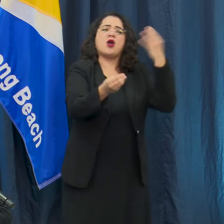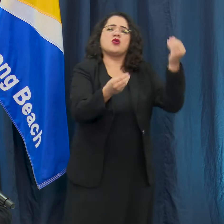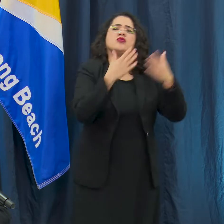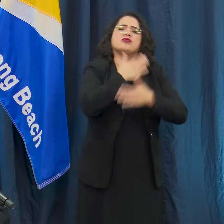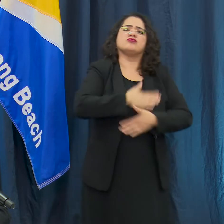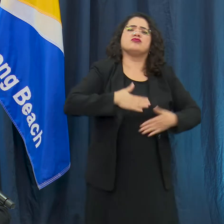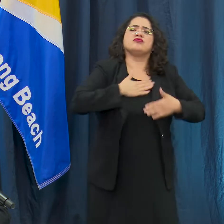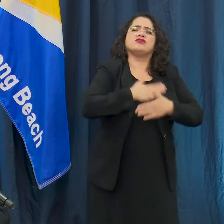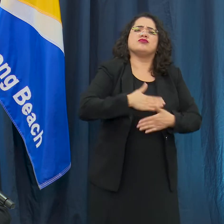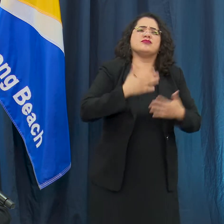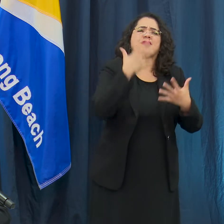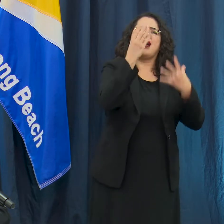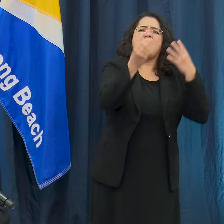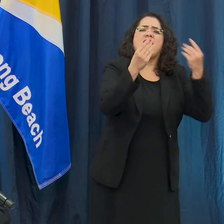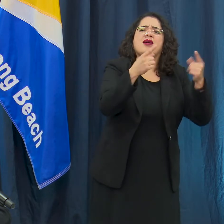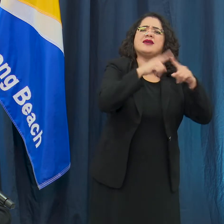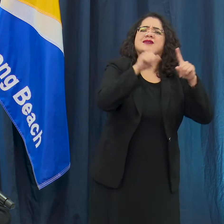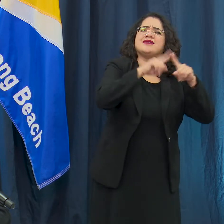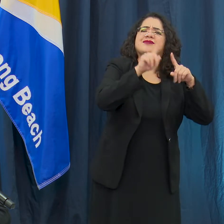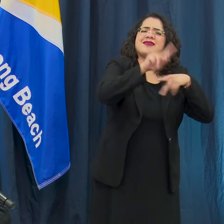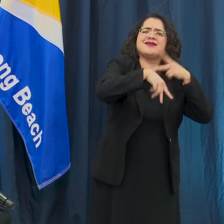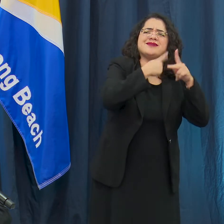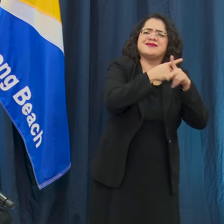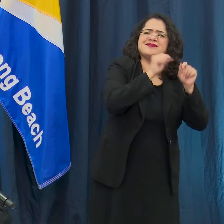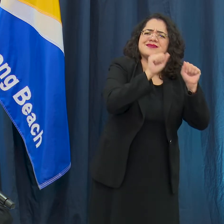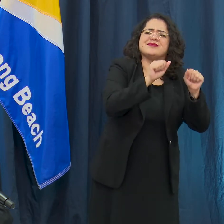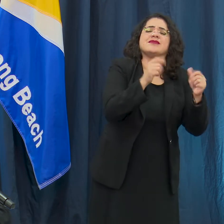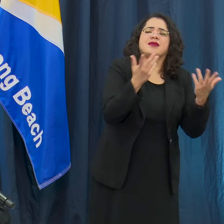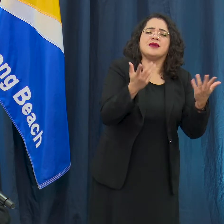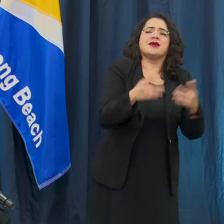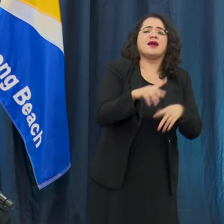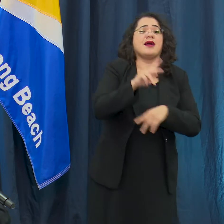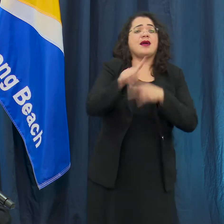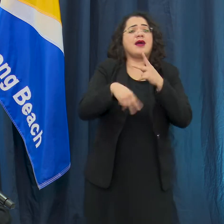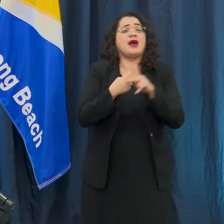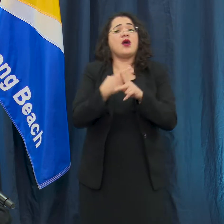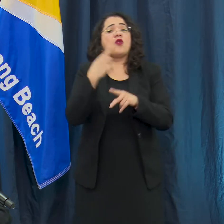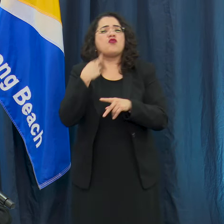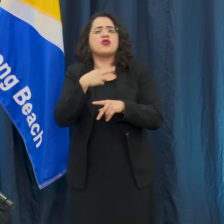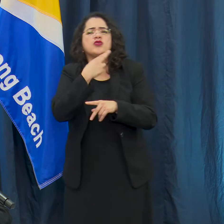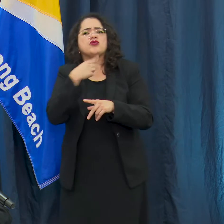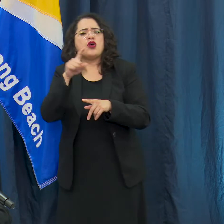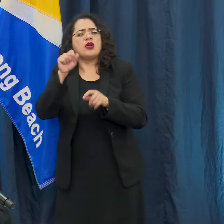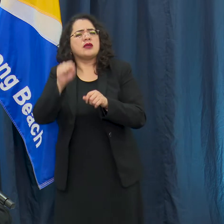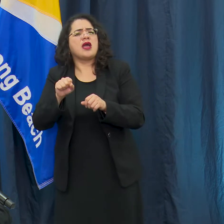expand the work that's happening in our restaurants. Those are all other pieces